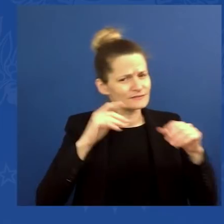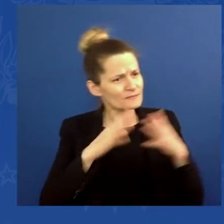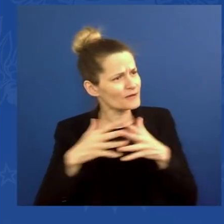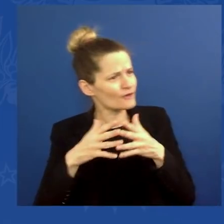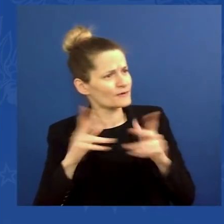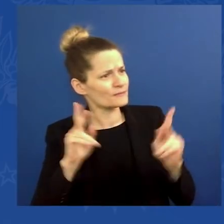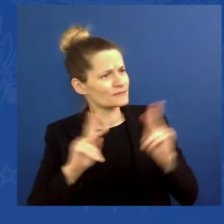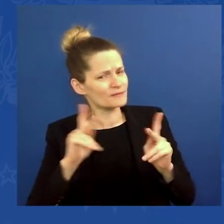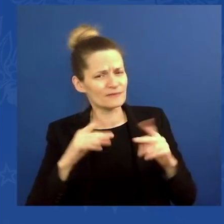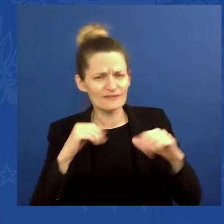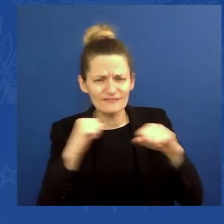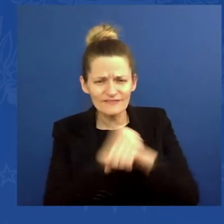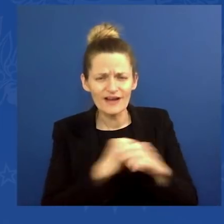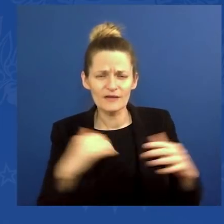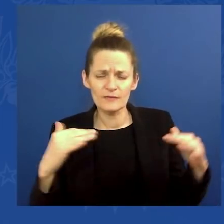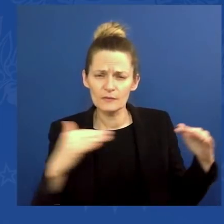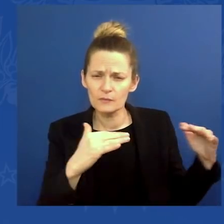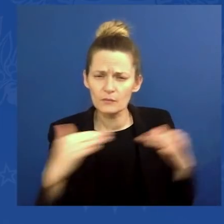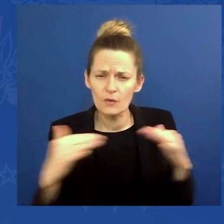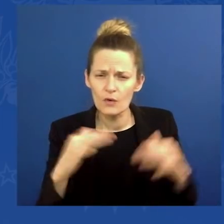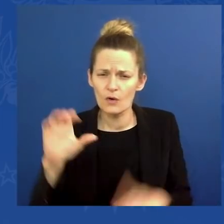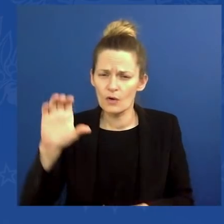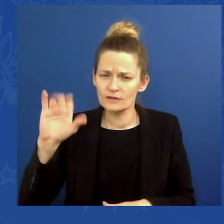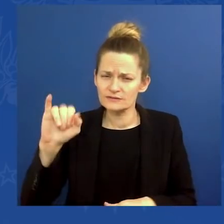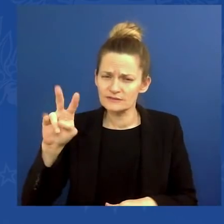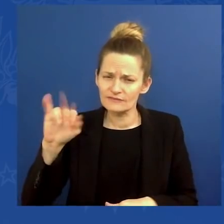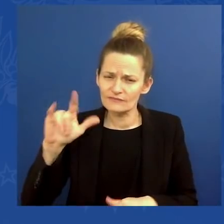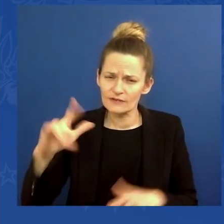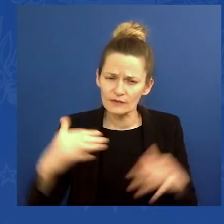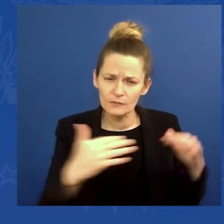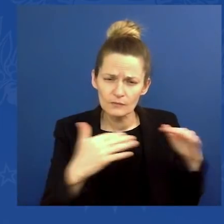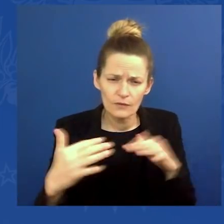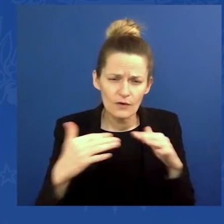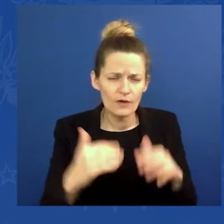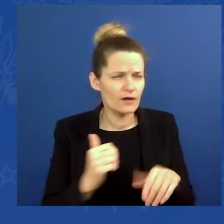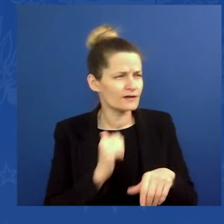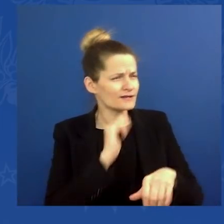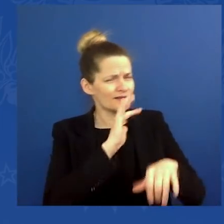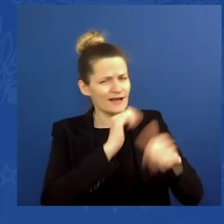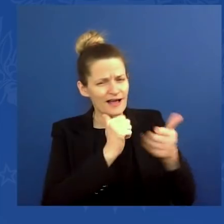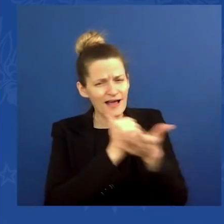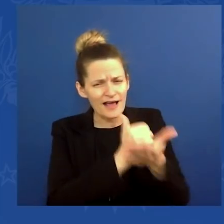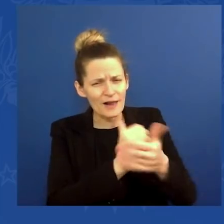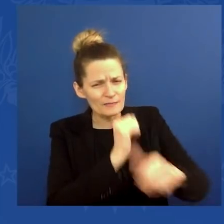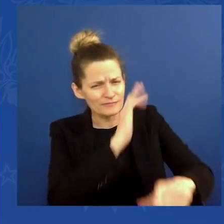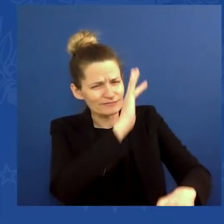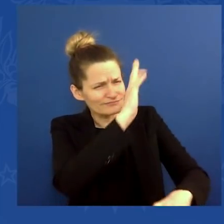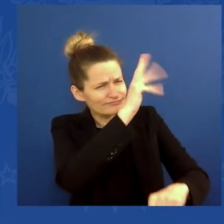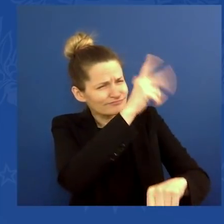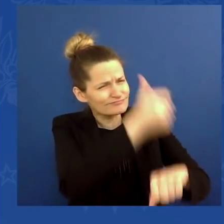and the Civil War had built our country in so many ways. I don't need to go into -- you all know it.